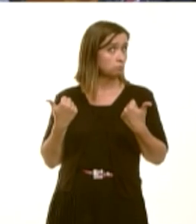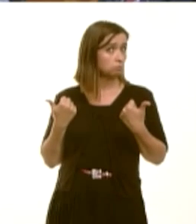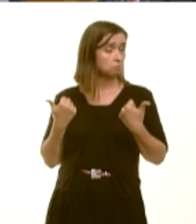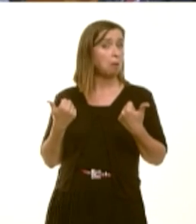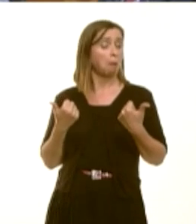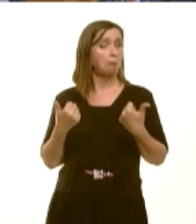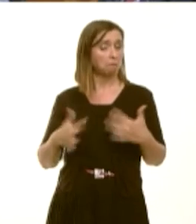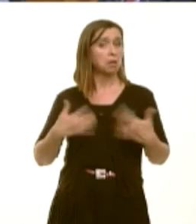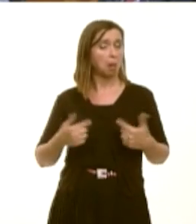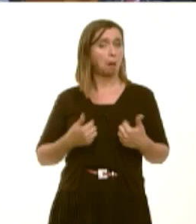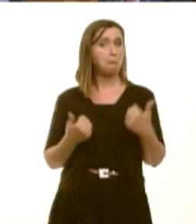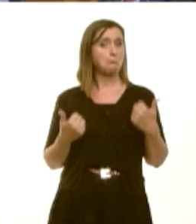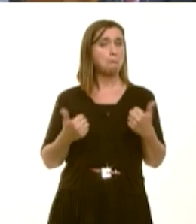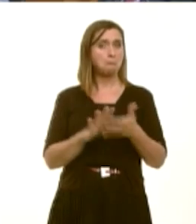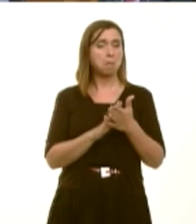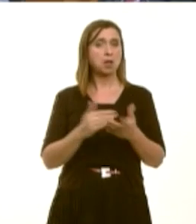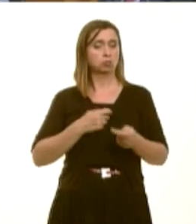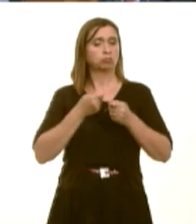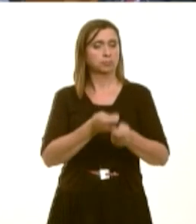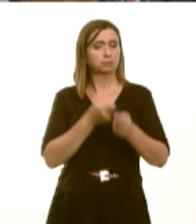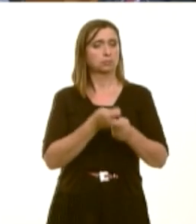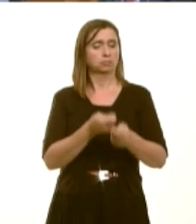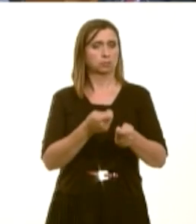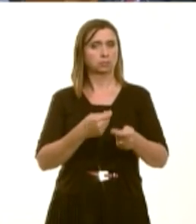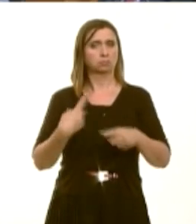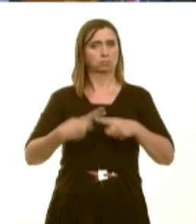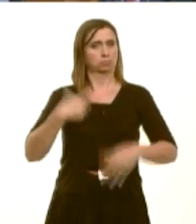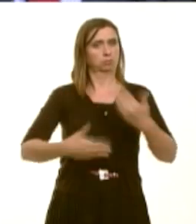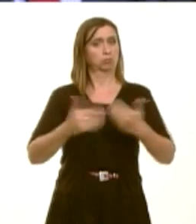in terms of enabling people to have access to the treatment they need, and, of course,